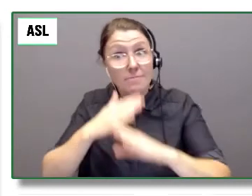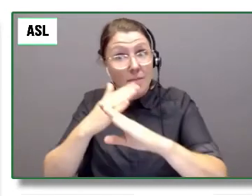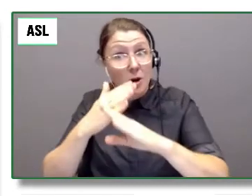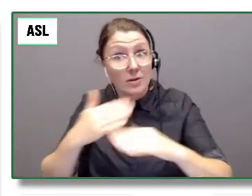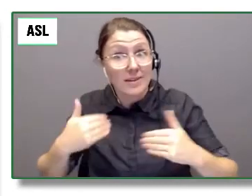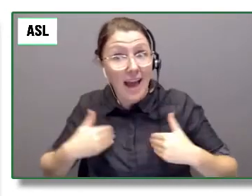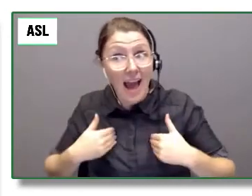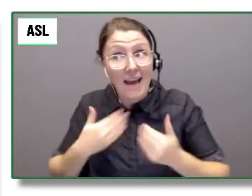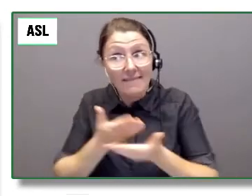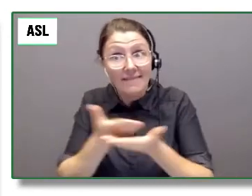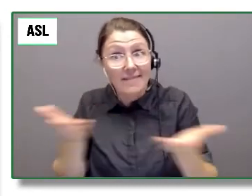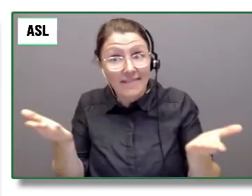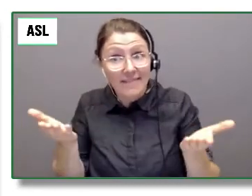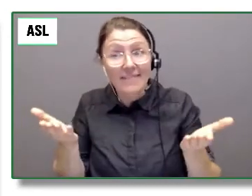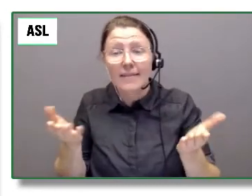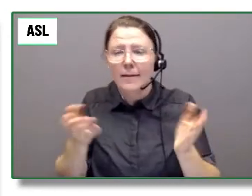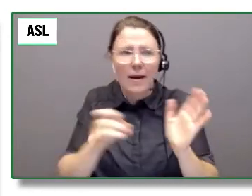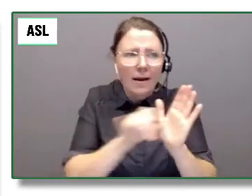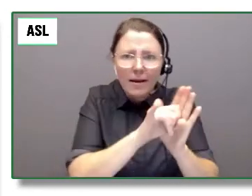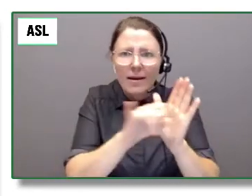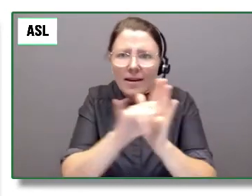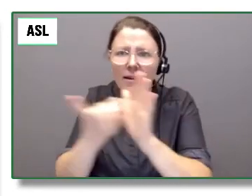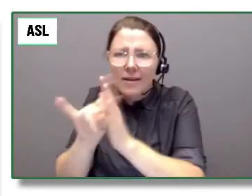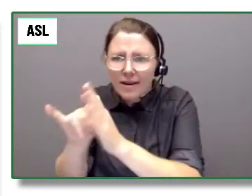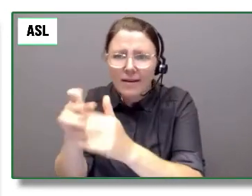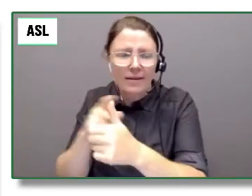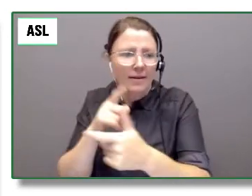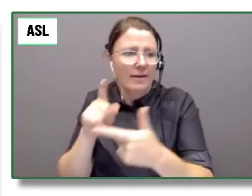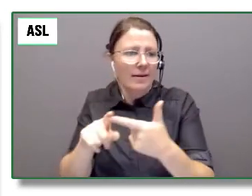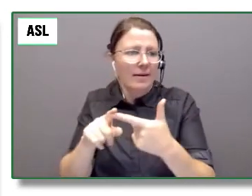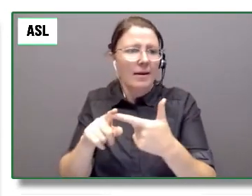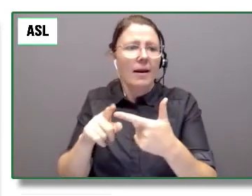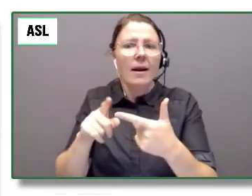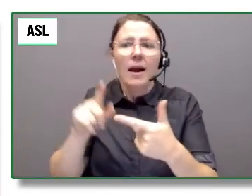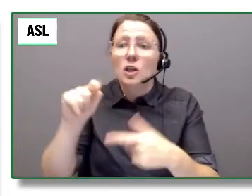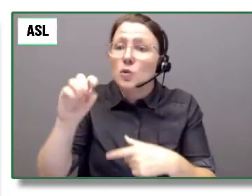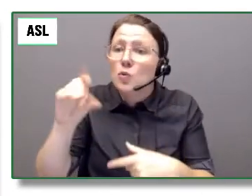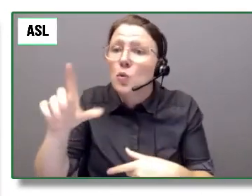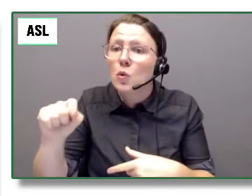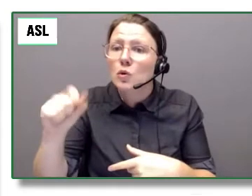so that we can share information, tools, and knowledge to remove those barriers.